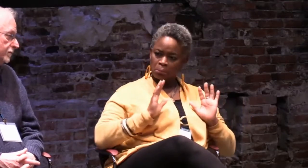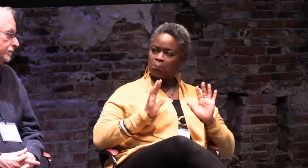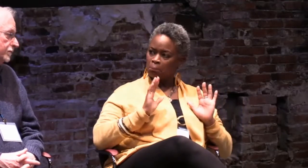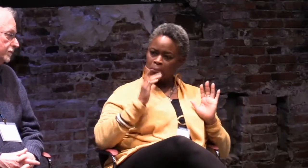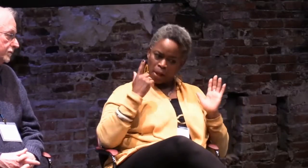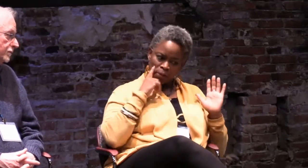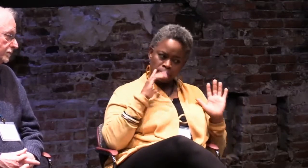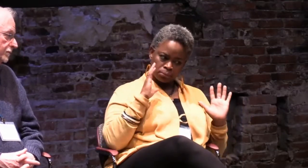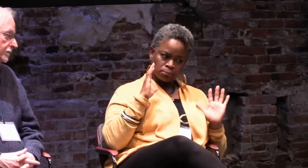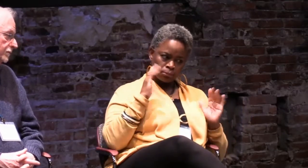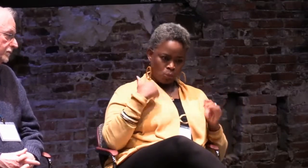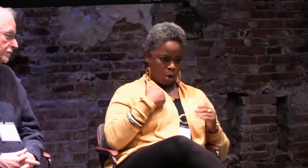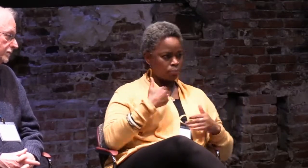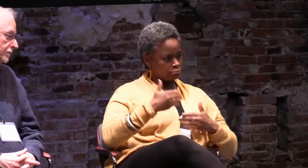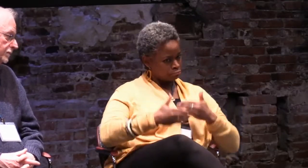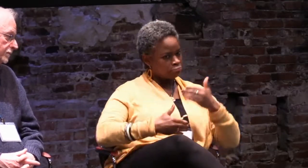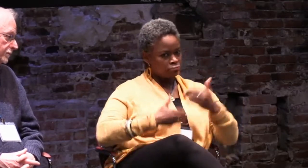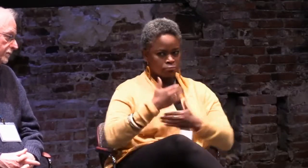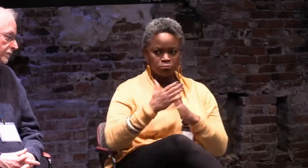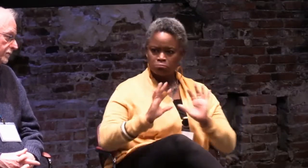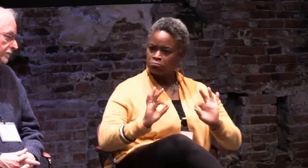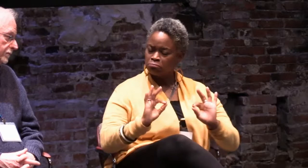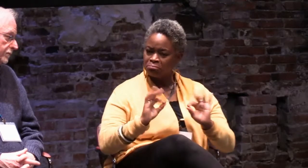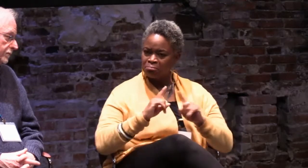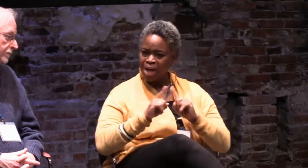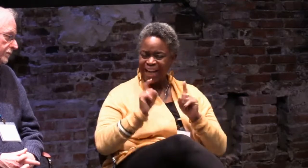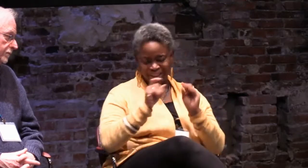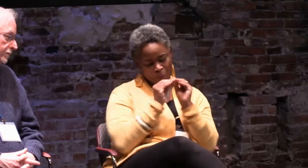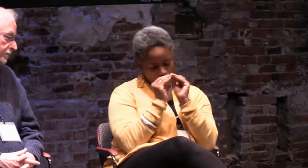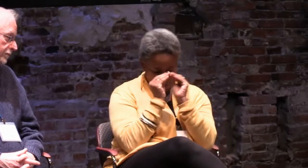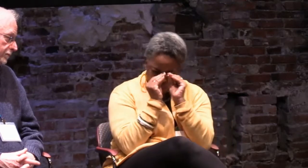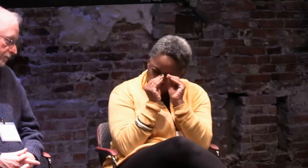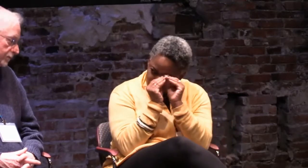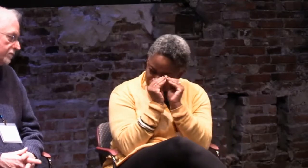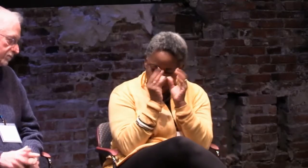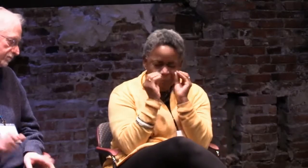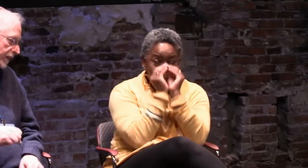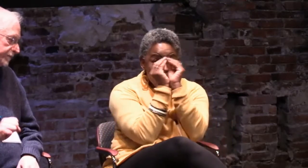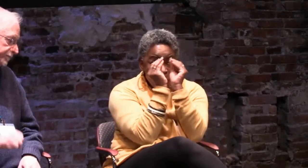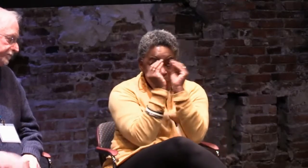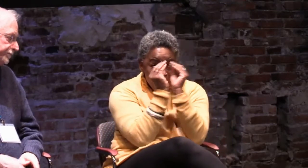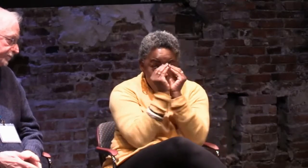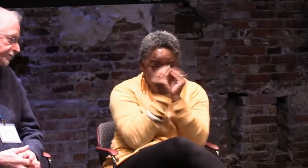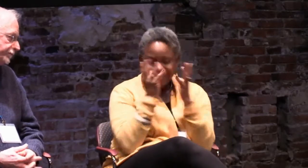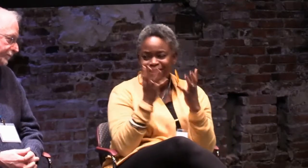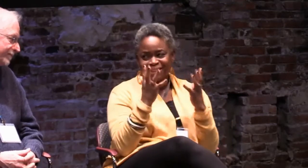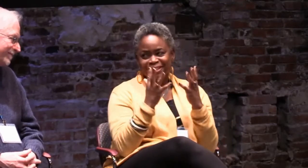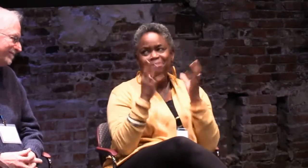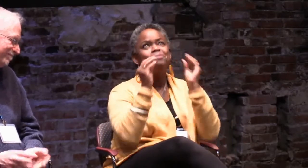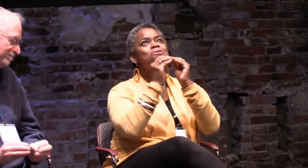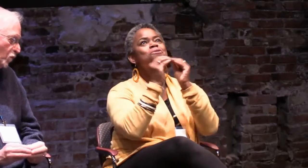That's been great, and that's emerging still. I'm not saying we're there yet, but absolutely we need more.